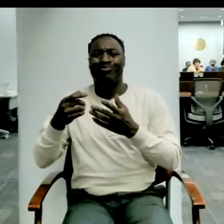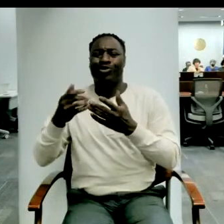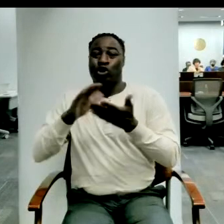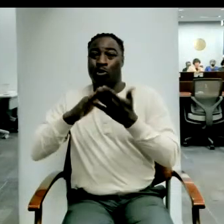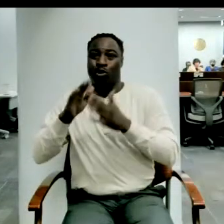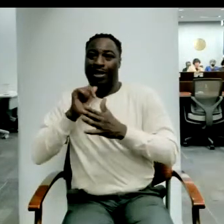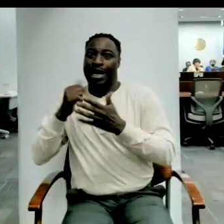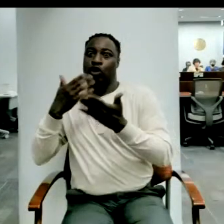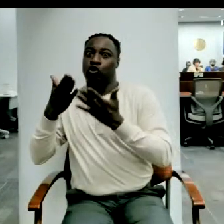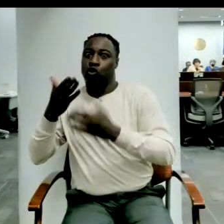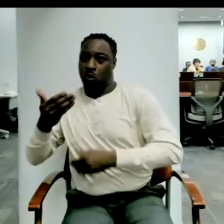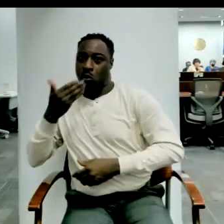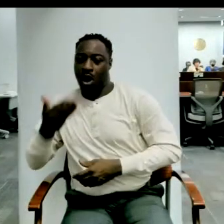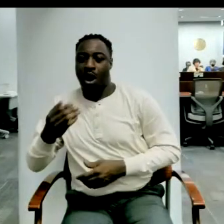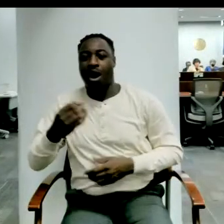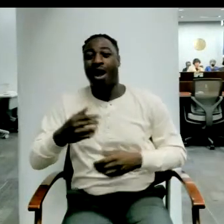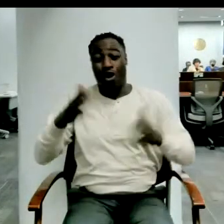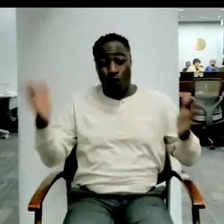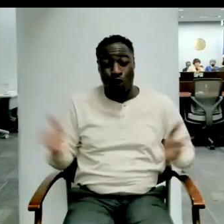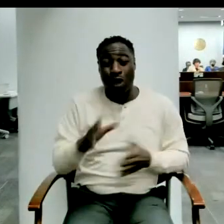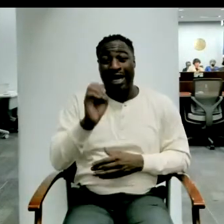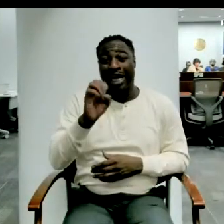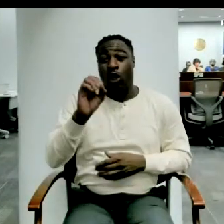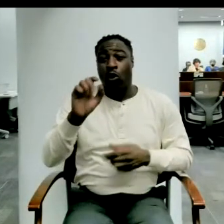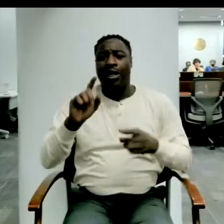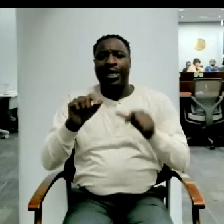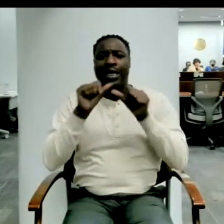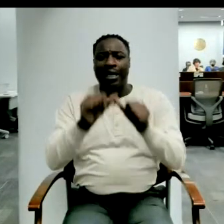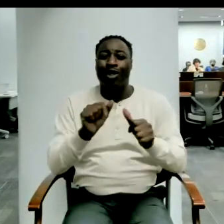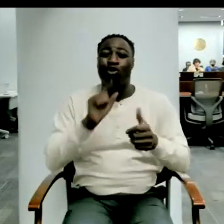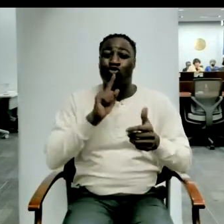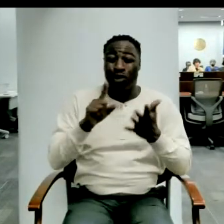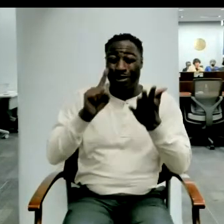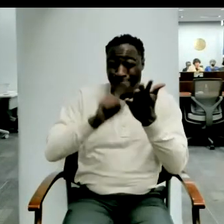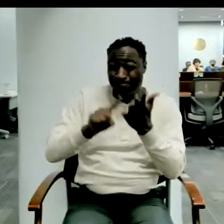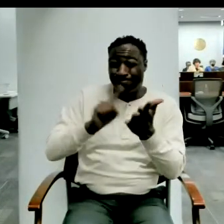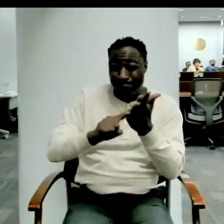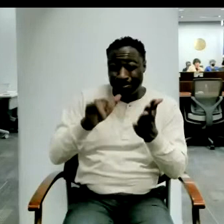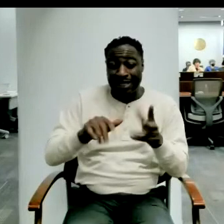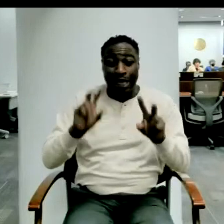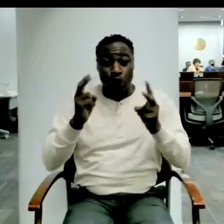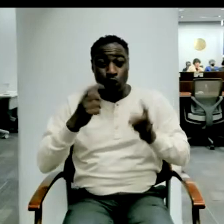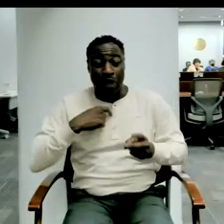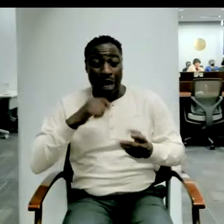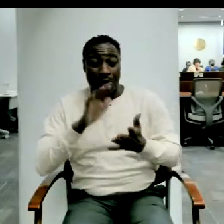So I do urge the EEOC to continue looking at that issue, I believe it is probably an issue